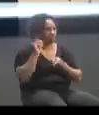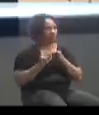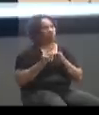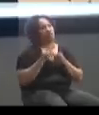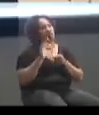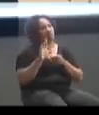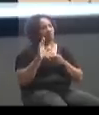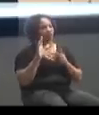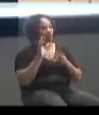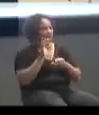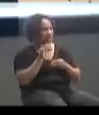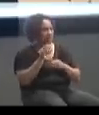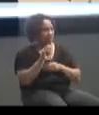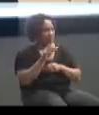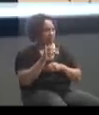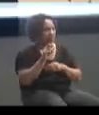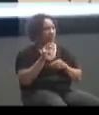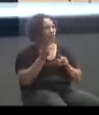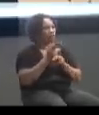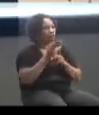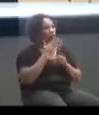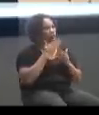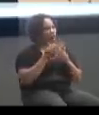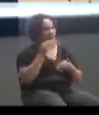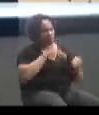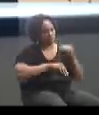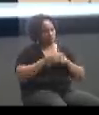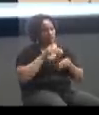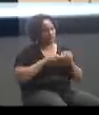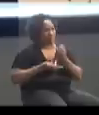SPENT TO REDUCE CARBON EMISSIONS AND REUSE PACKAGING.